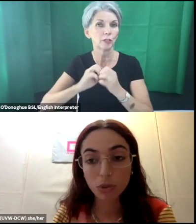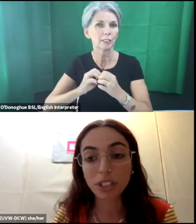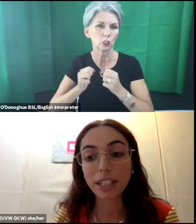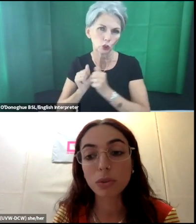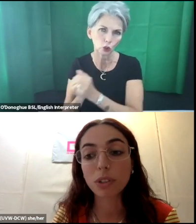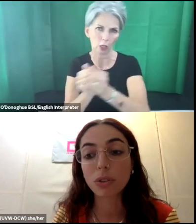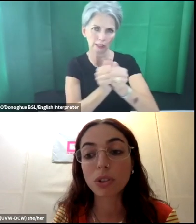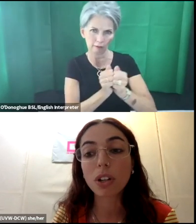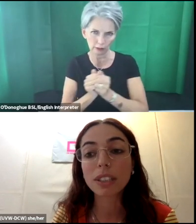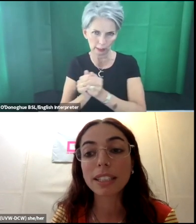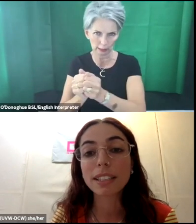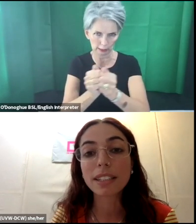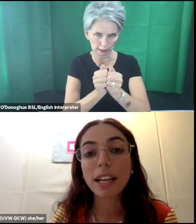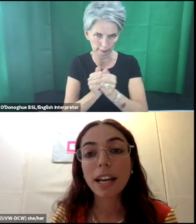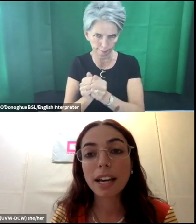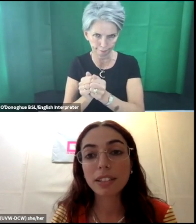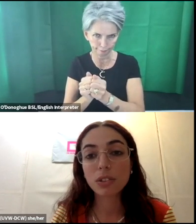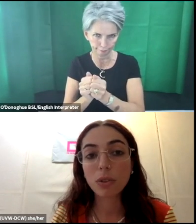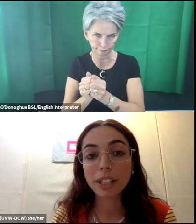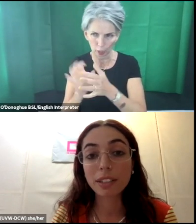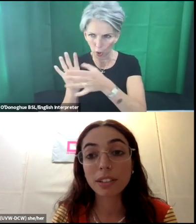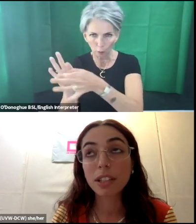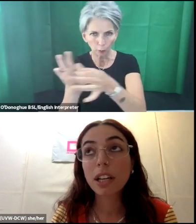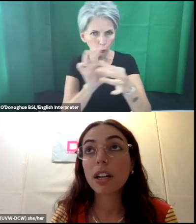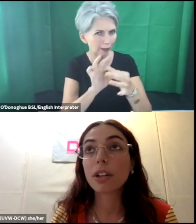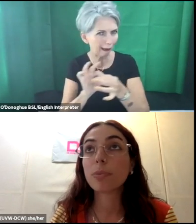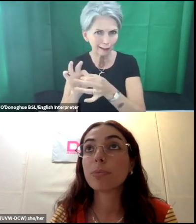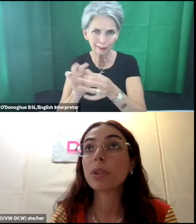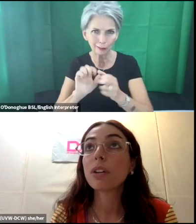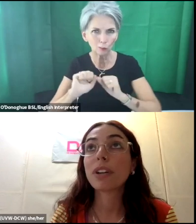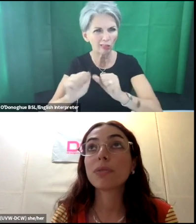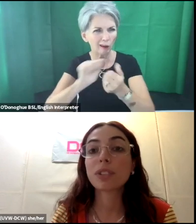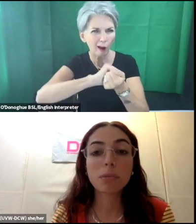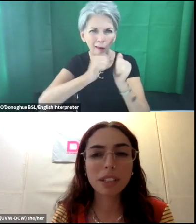communicate with your colleagues and try and fight for something